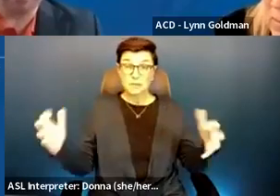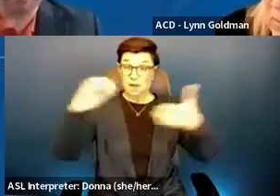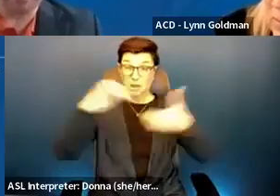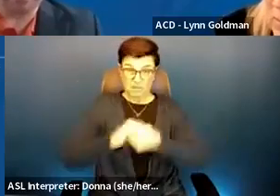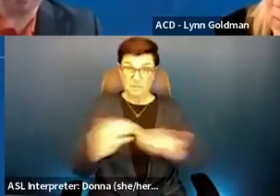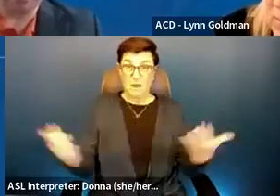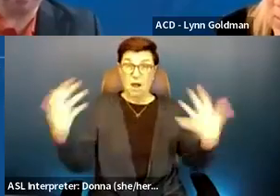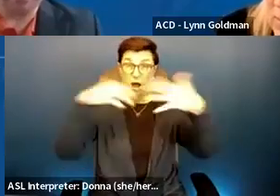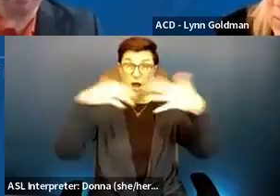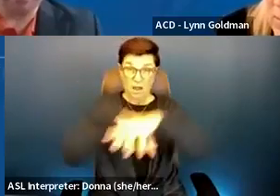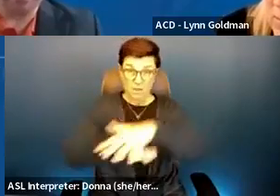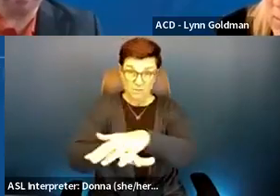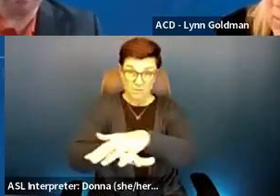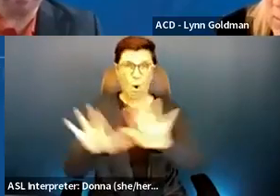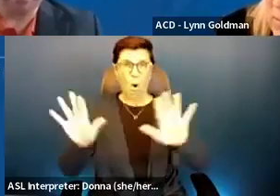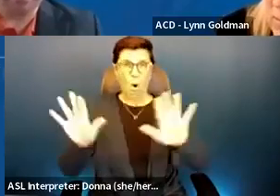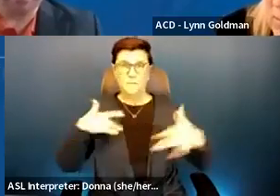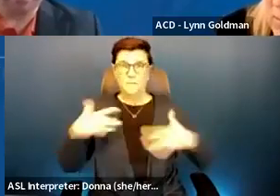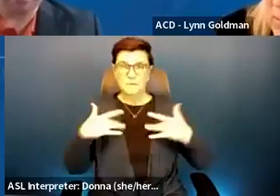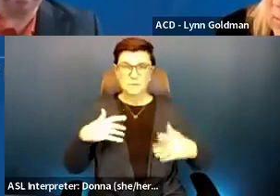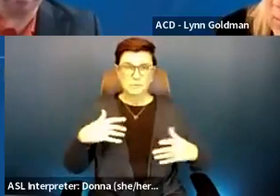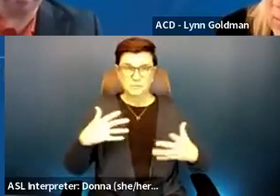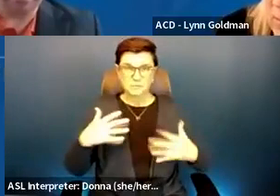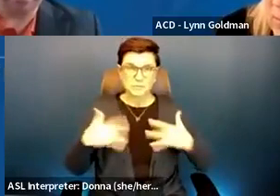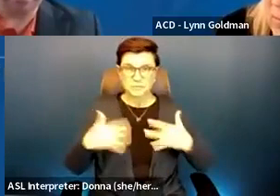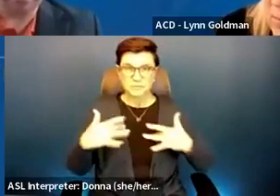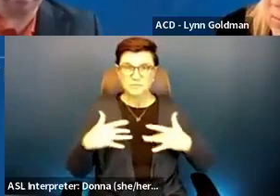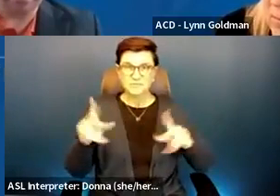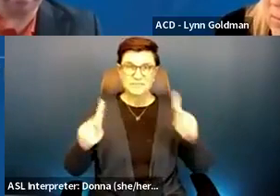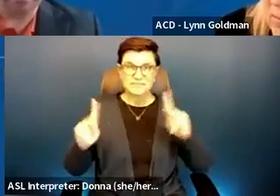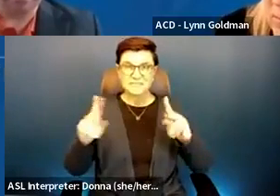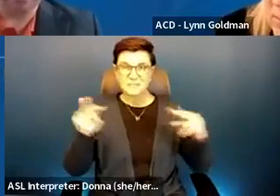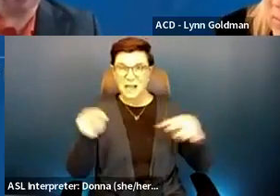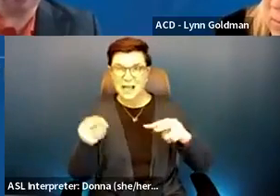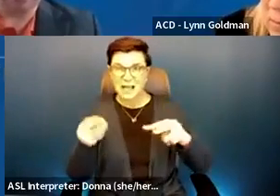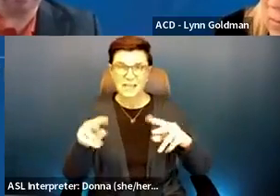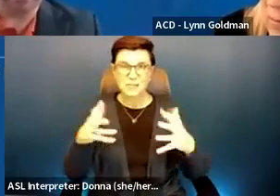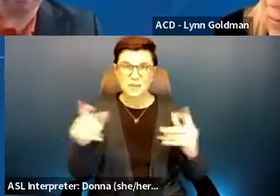The equity work that we did to create the core infrastructure,